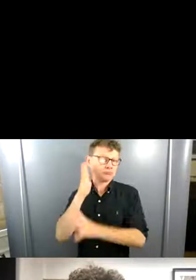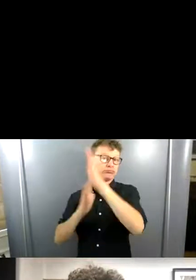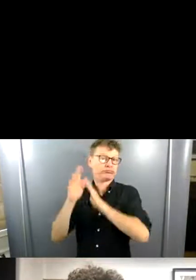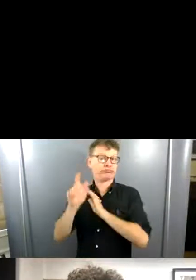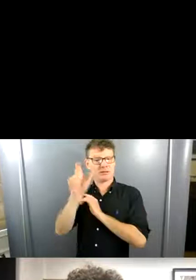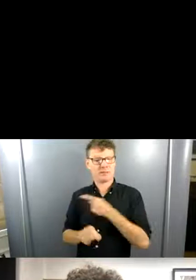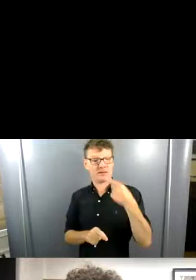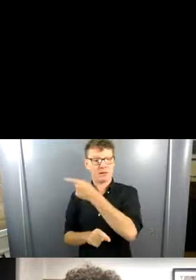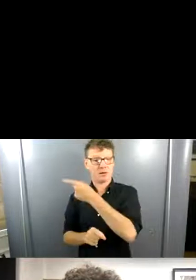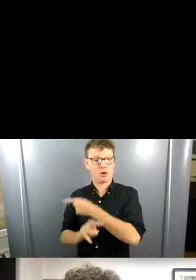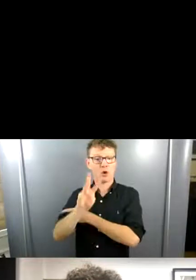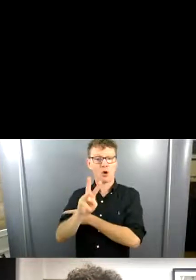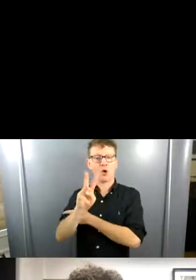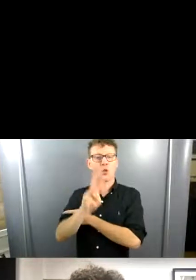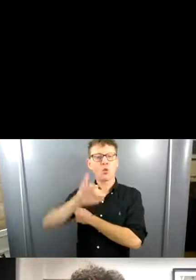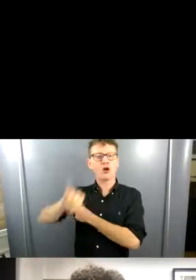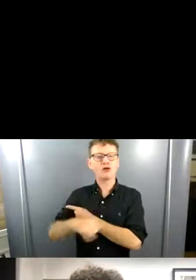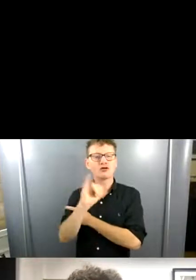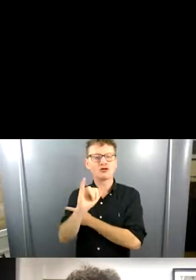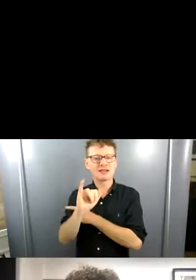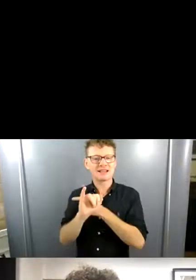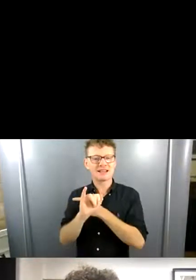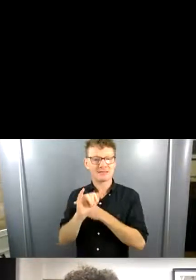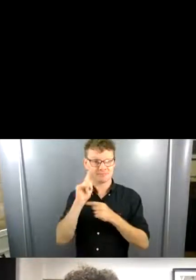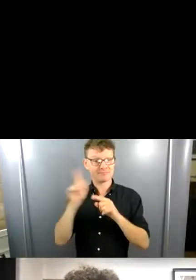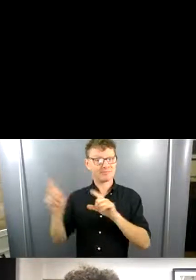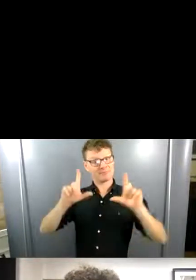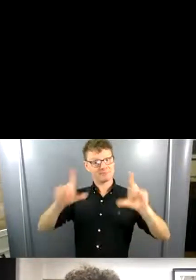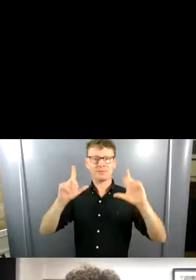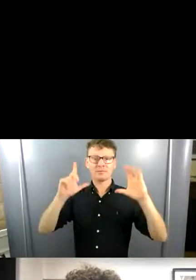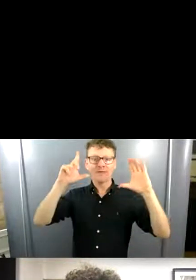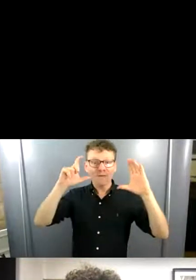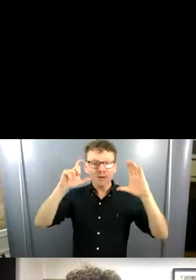is Woi wurrung in this photo you can see Wurundjeri addressing our state